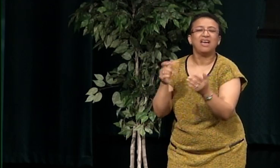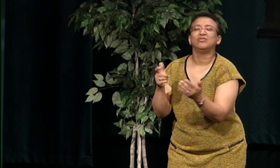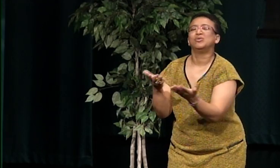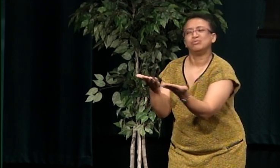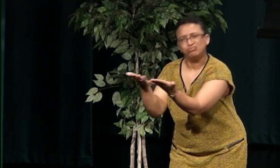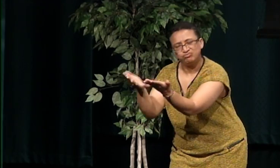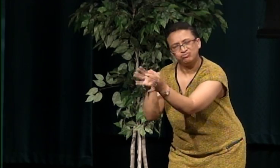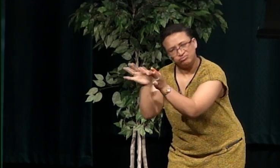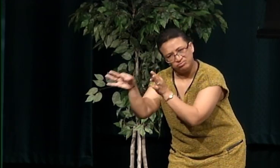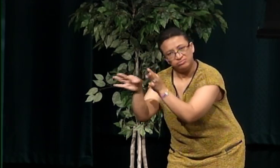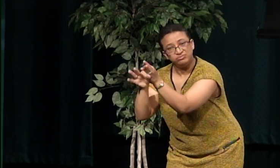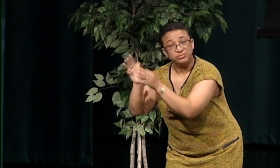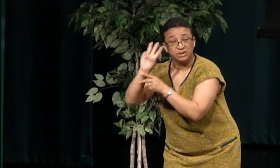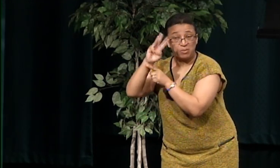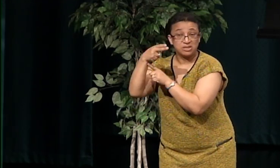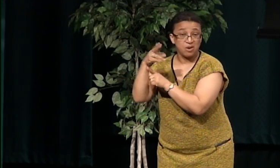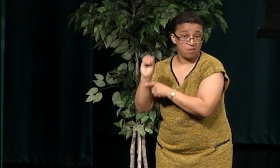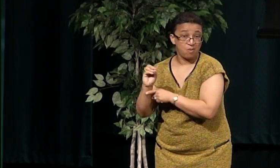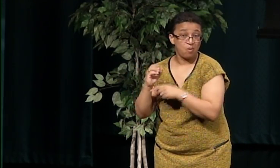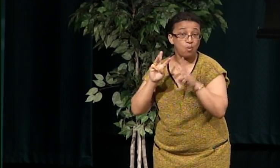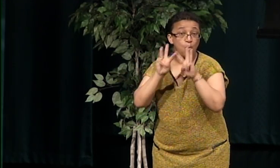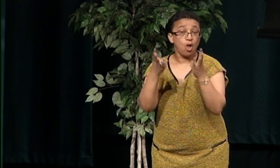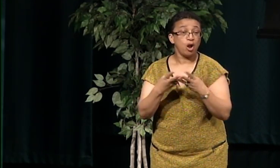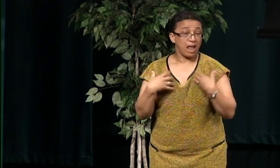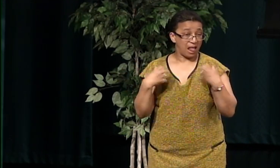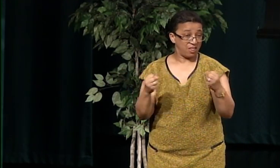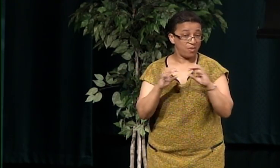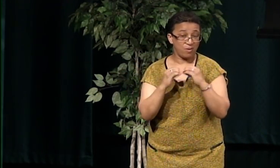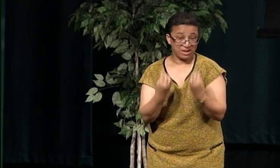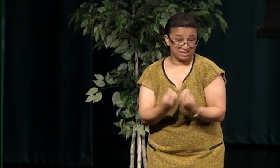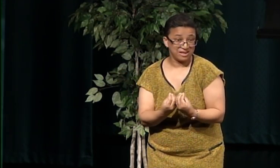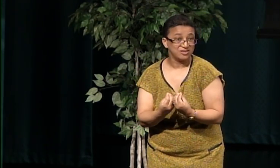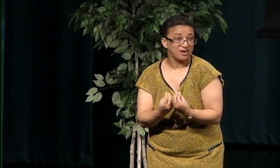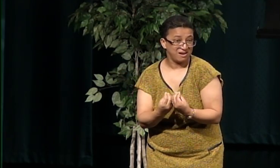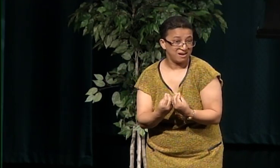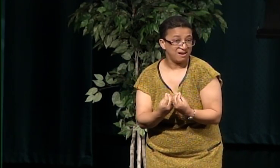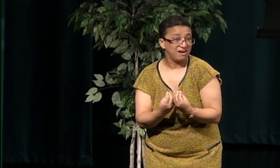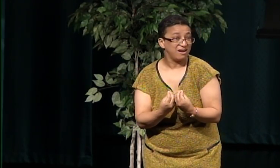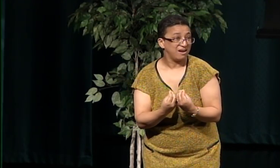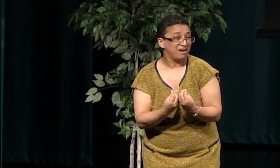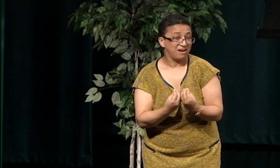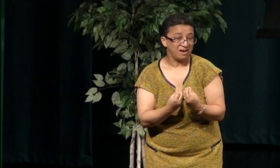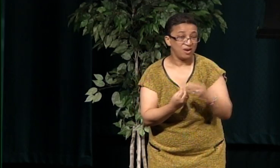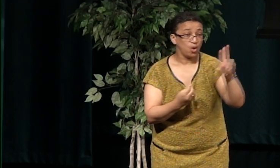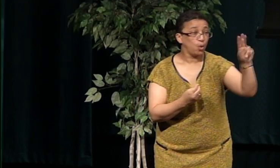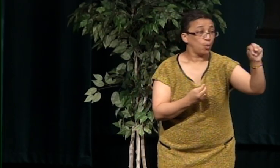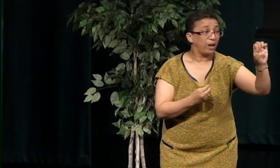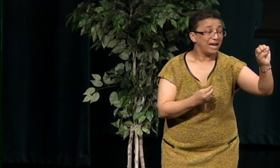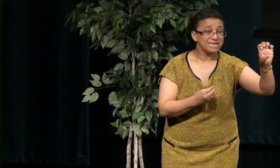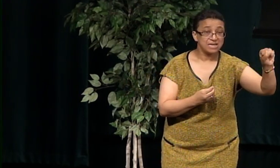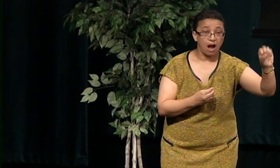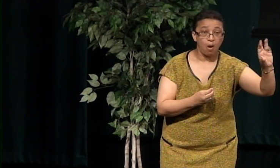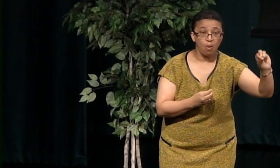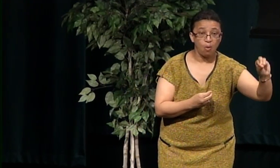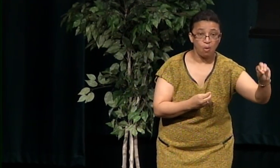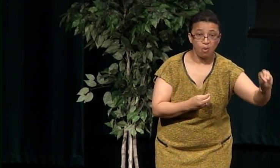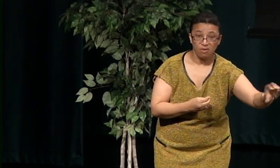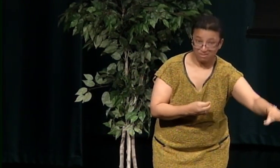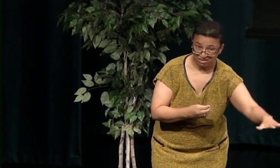asked them to revise it. We couldn't insist on it. We had to go in and make some recommendations. This is the World Health Organization.